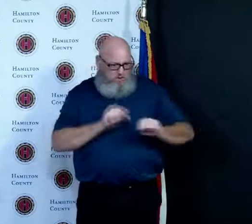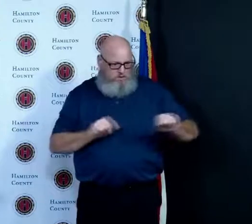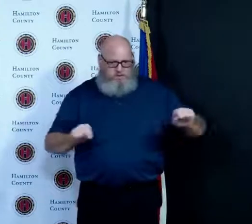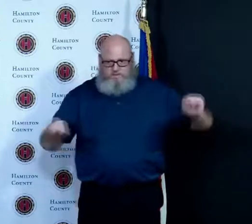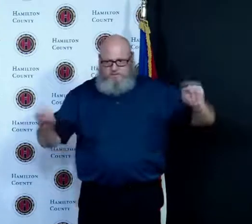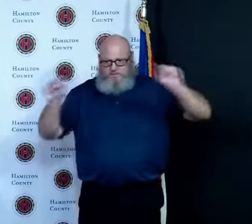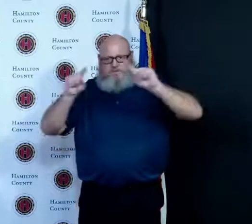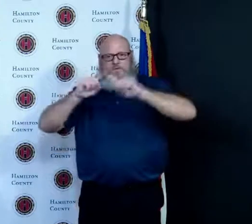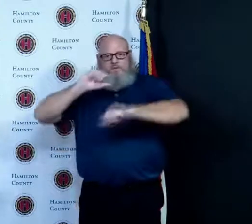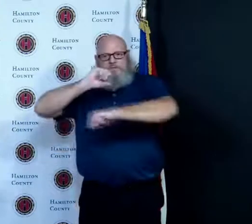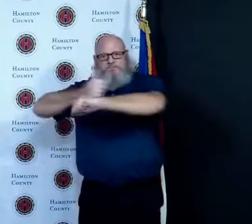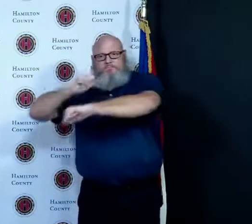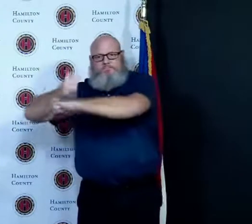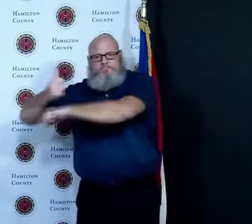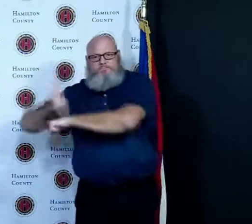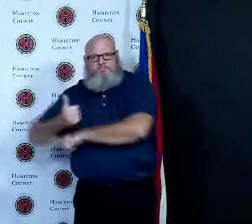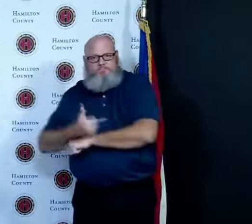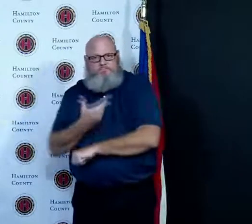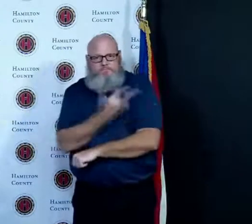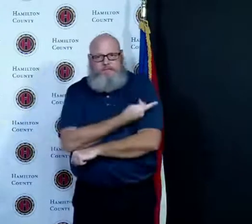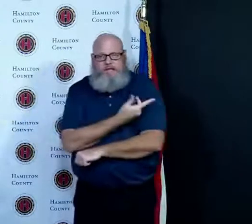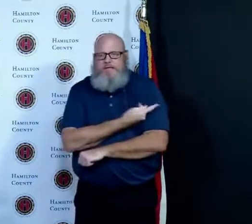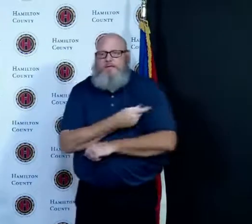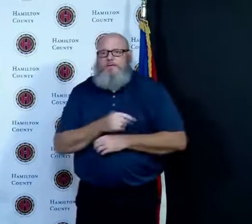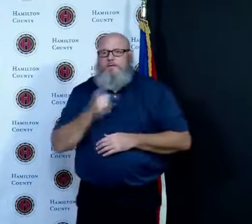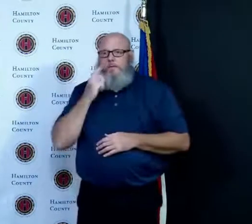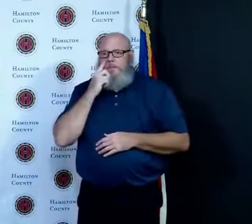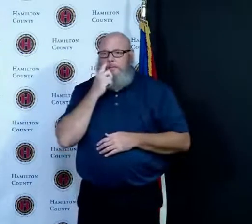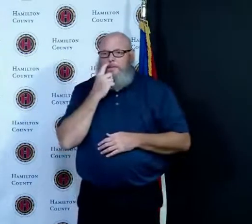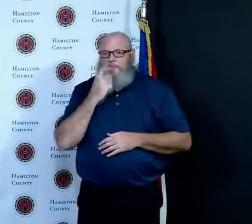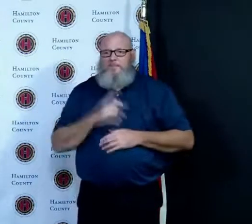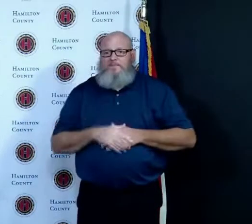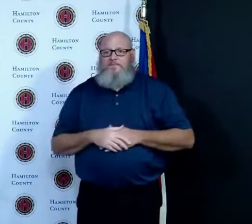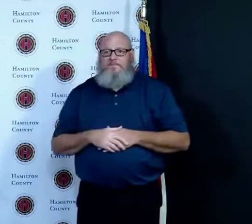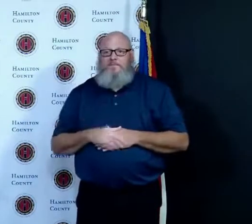that many of our elderly are not mobile so I think we're working through those pieces but at this